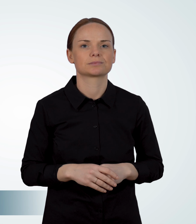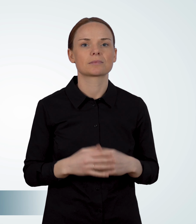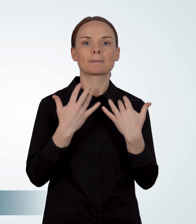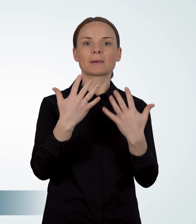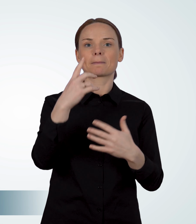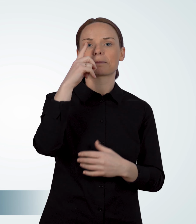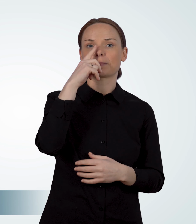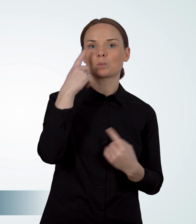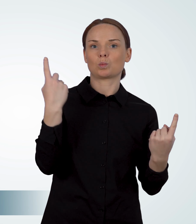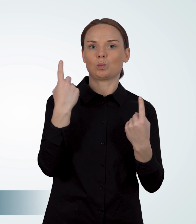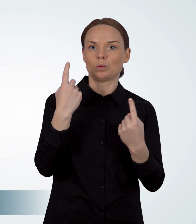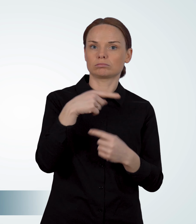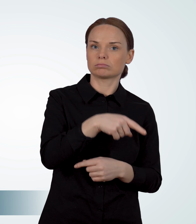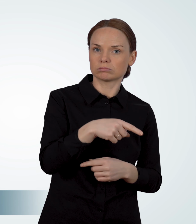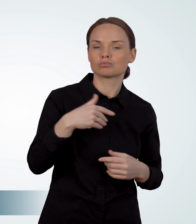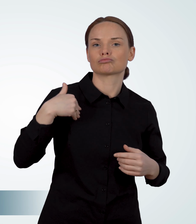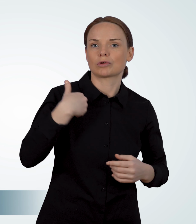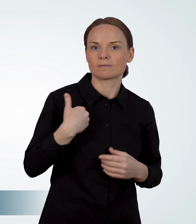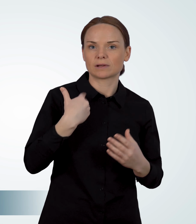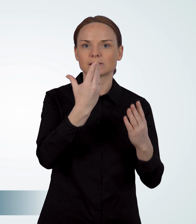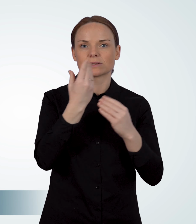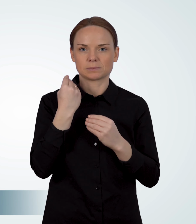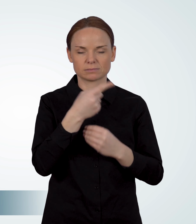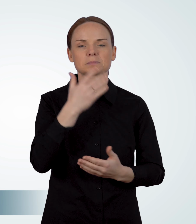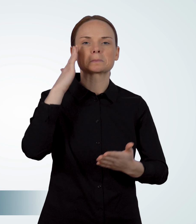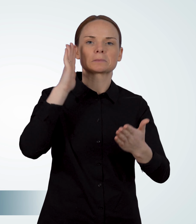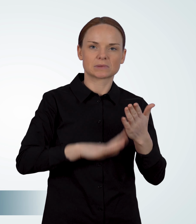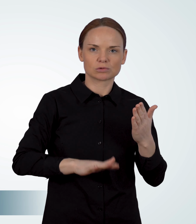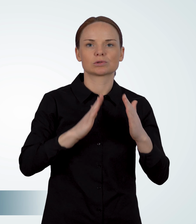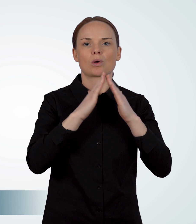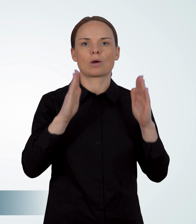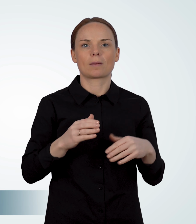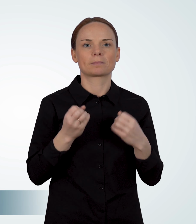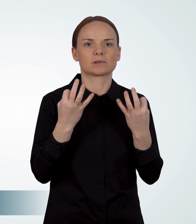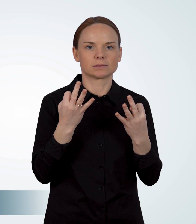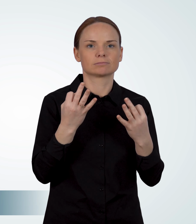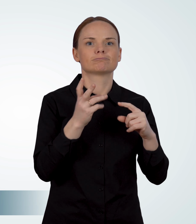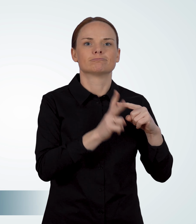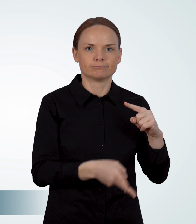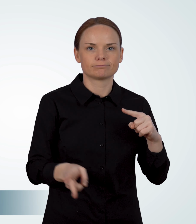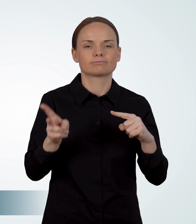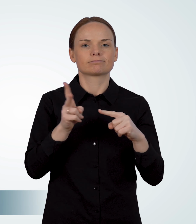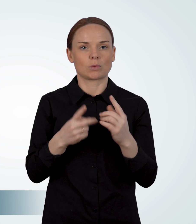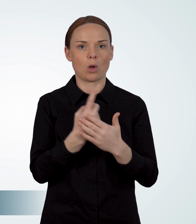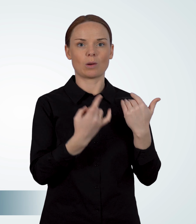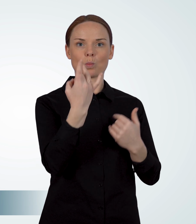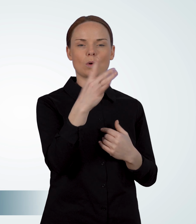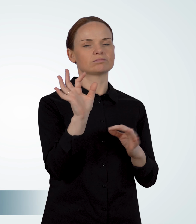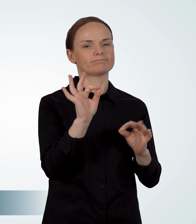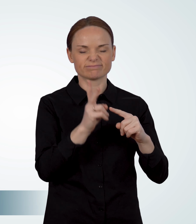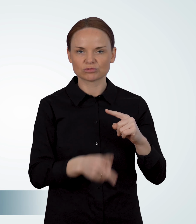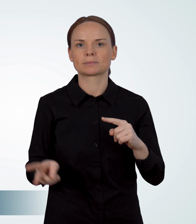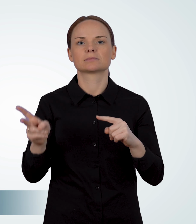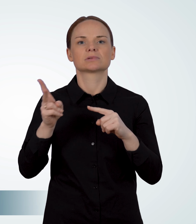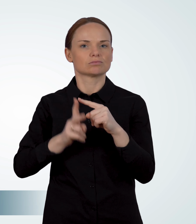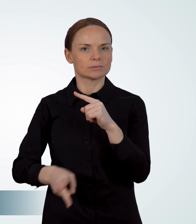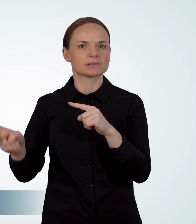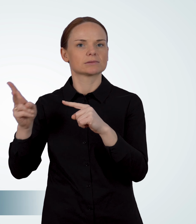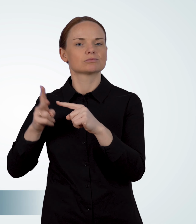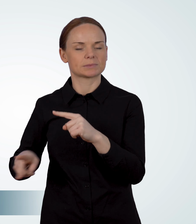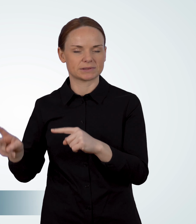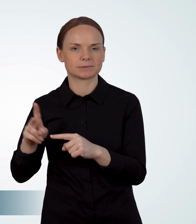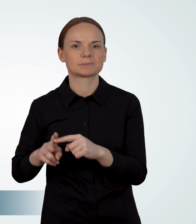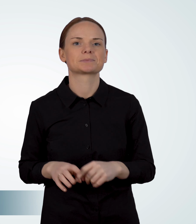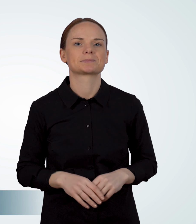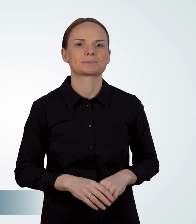Many rough sleepers have multiple episodes of homelessness.